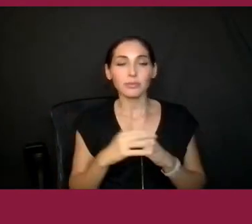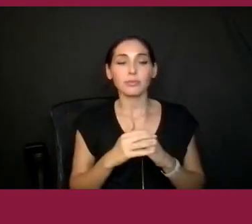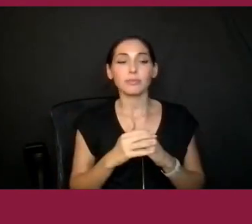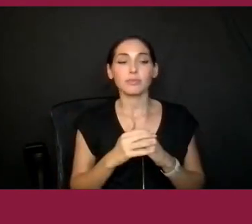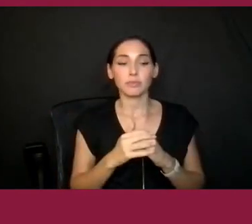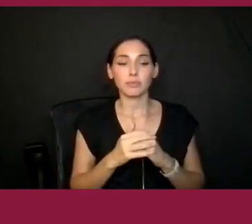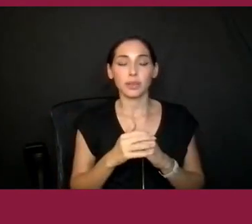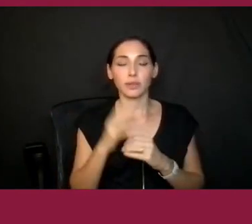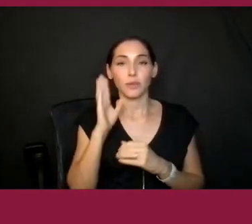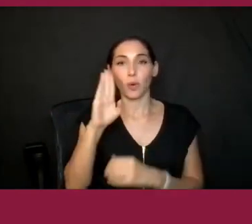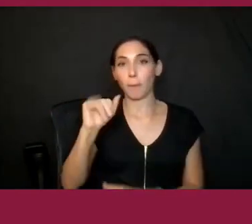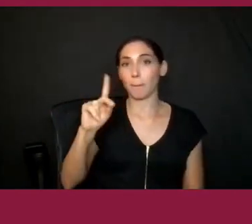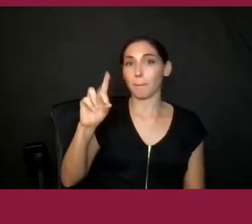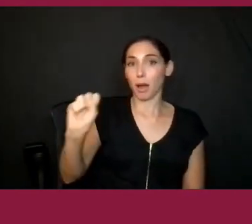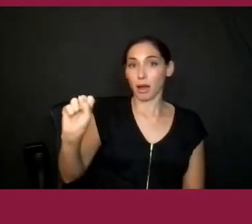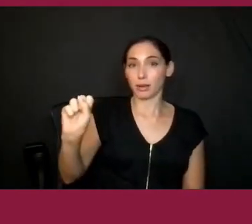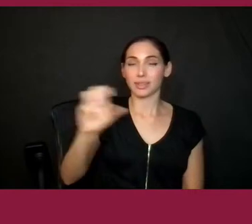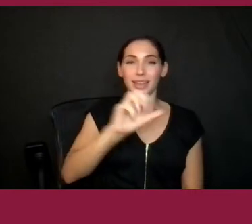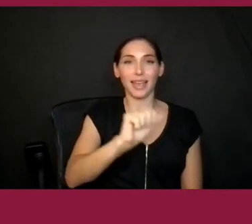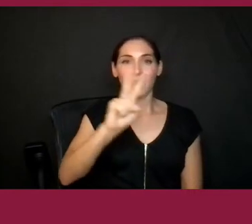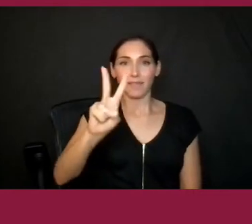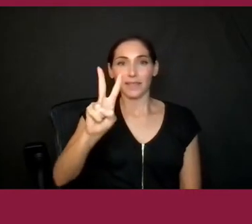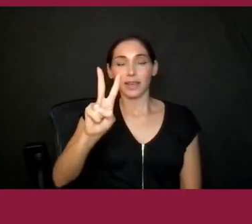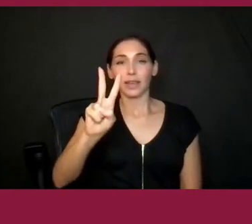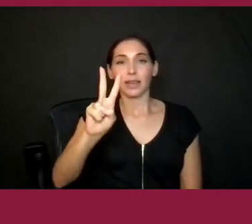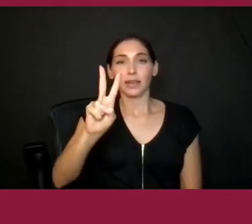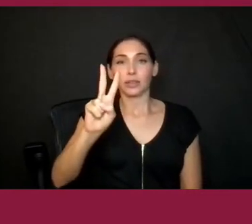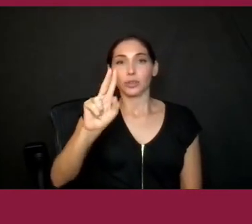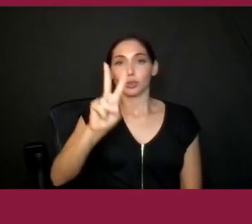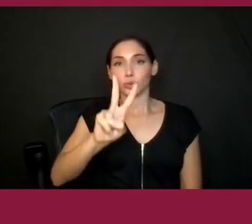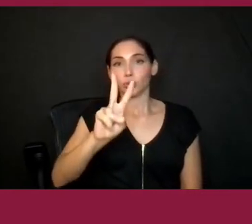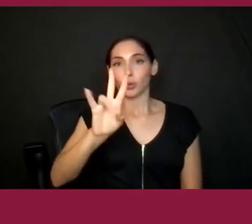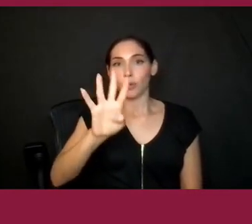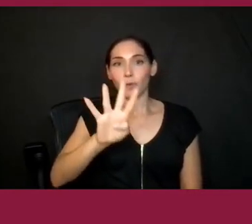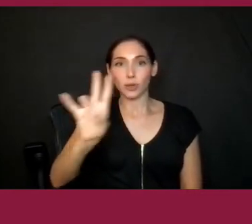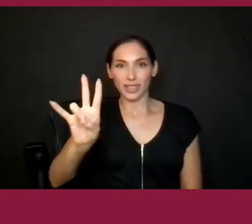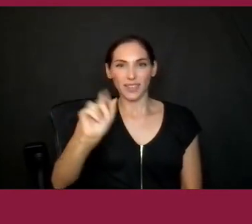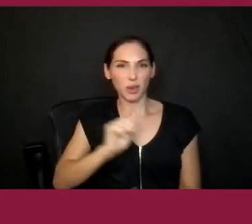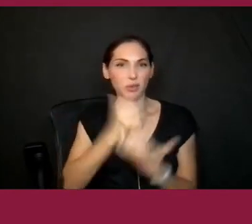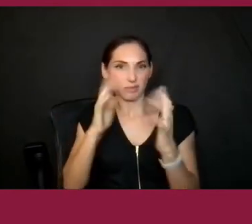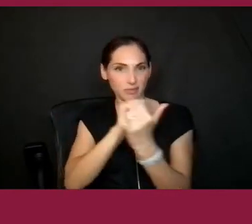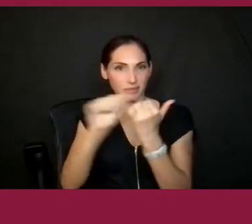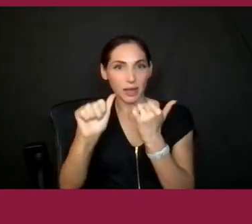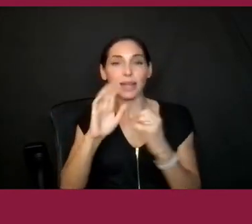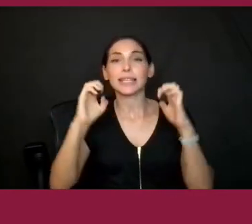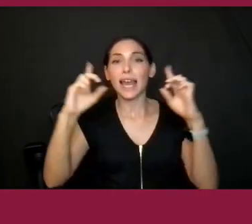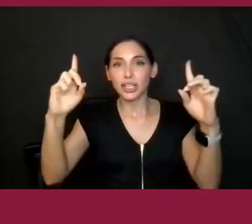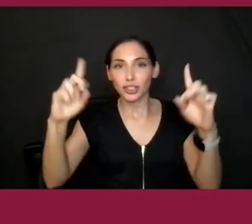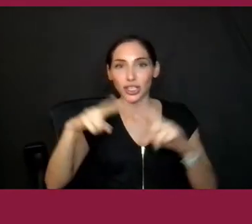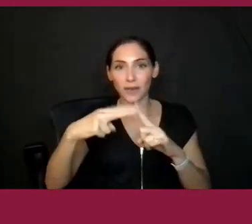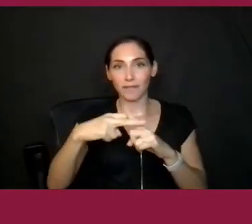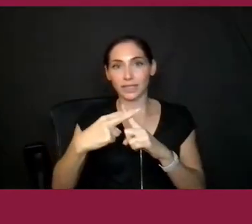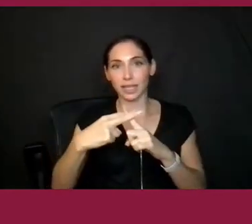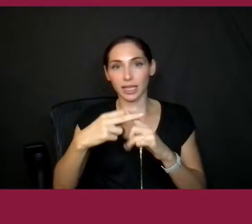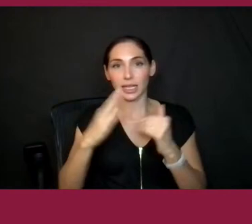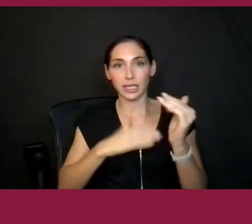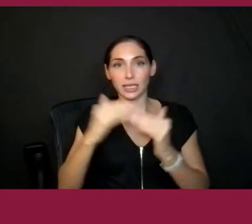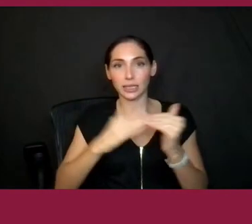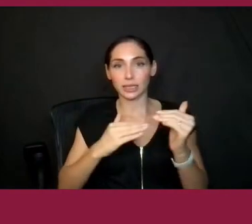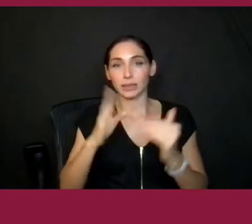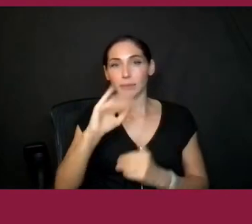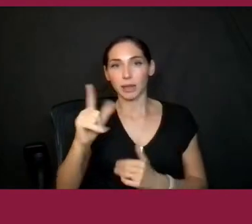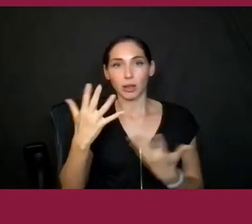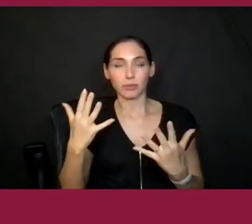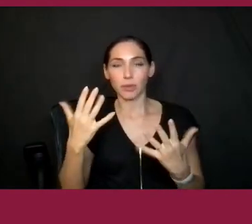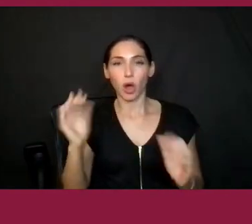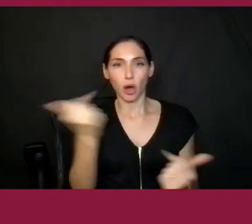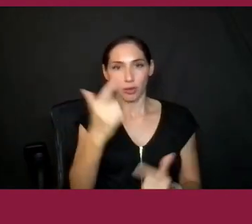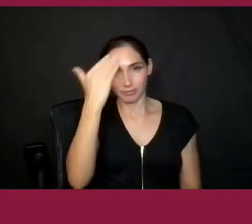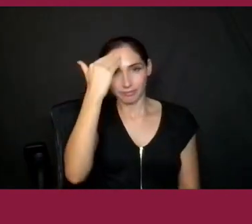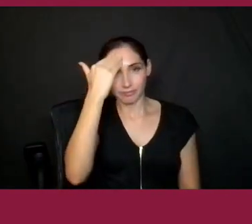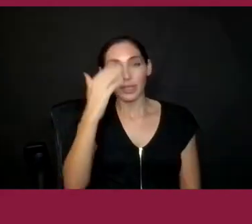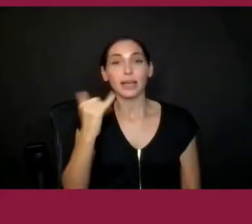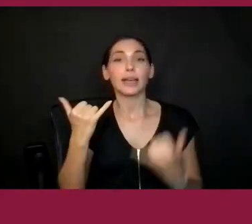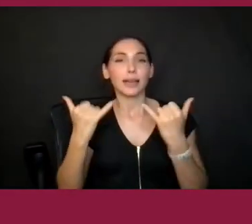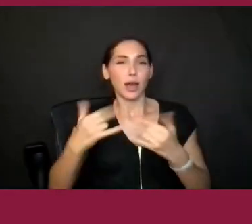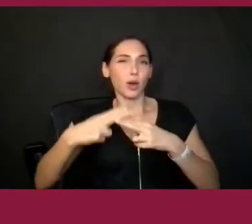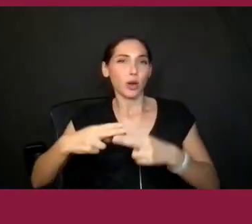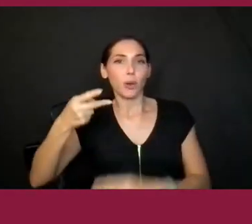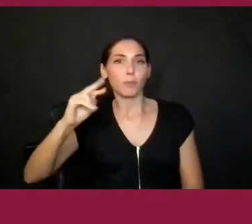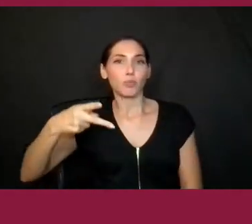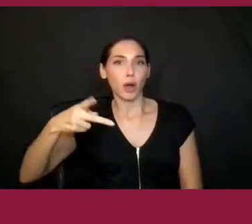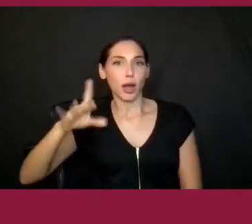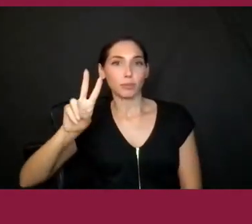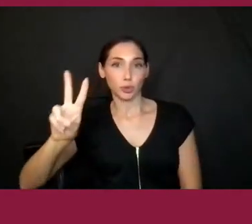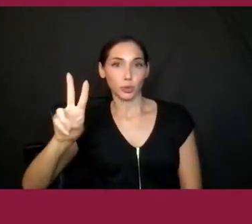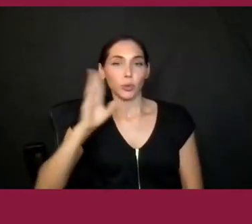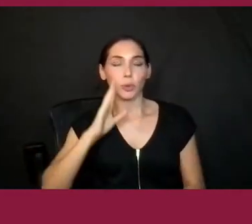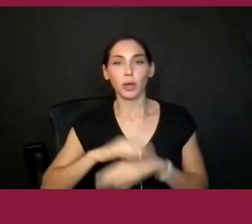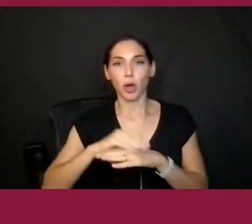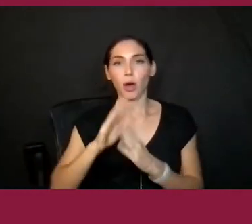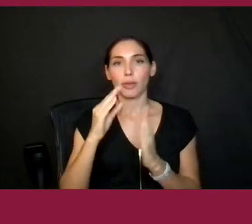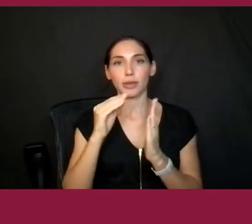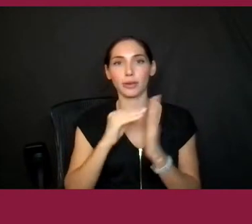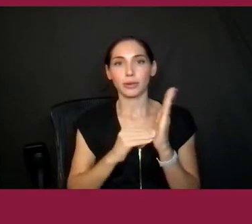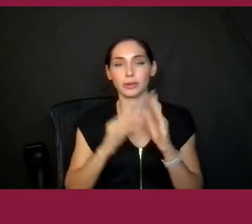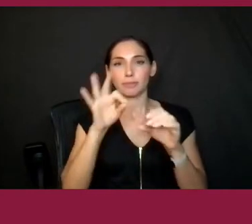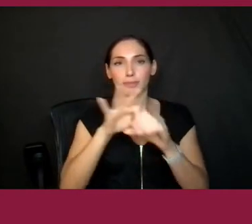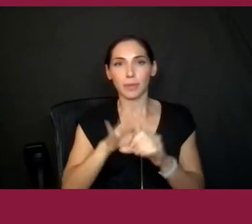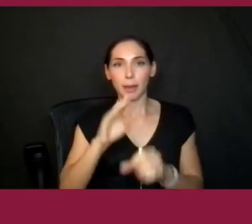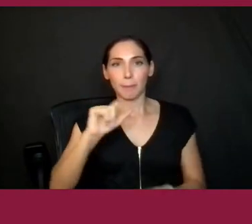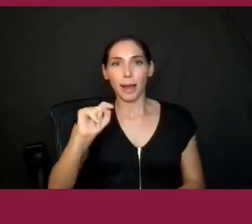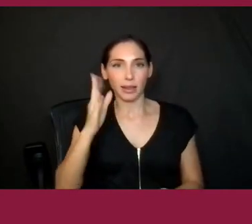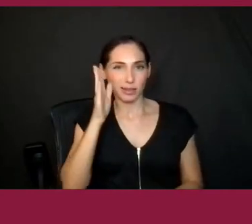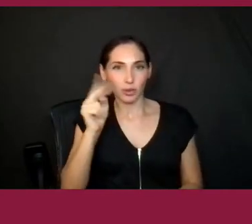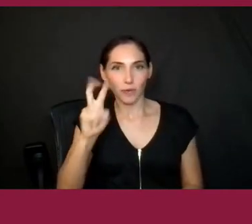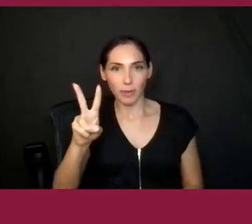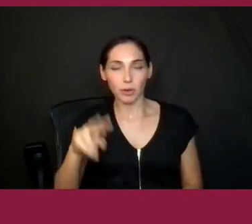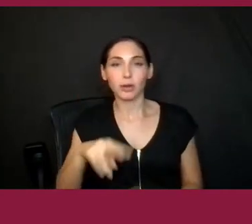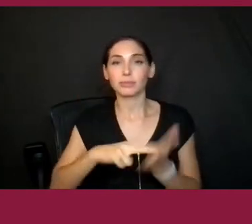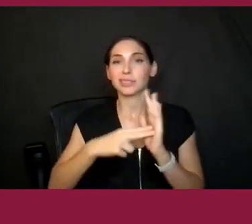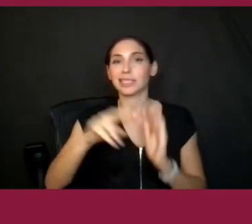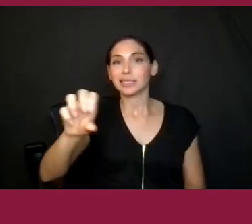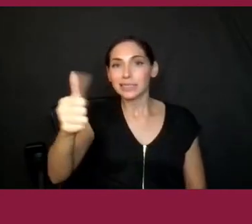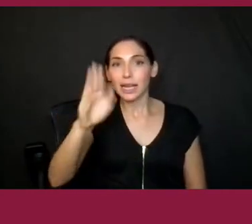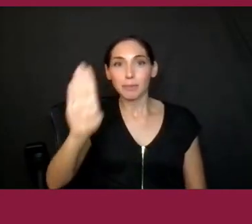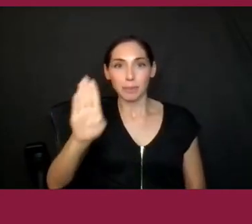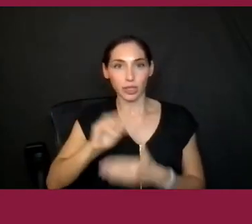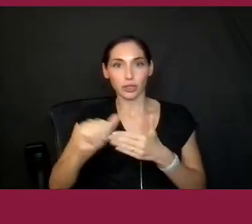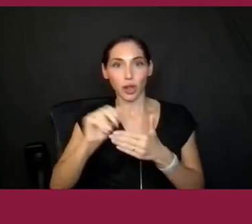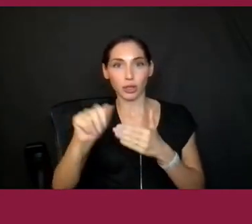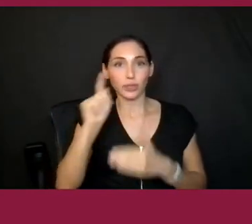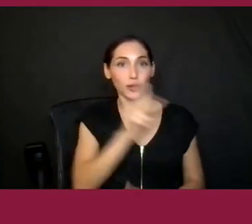bonds, AB247 was passed, and this is an education facilities bond that I'm sure all of you are aware of. It's now Proposition 2 that's going to be on the November ballot. It's $10 billion for K-14 education.